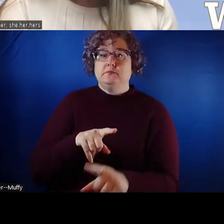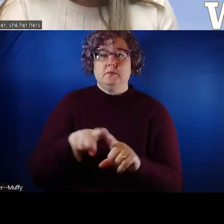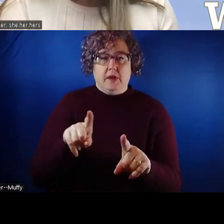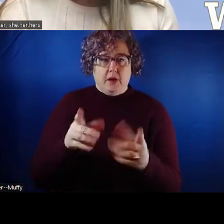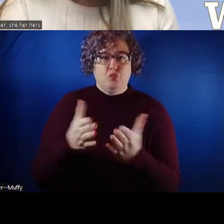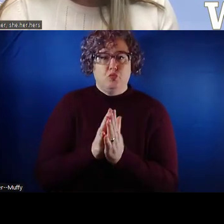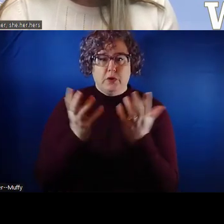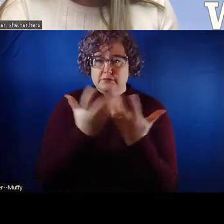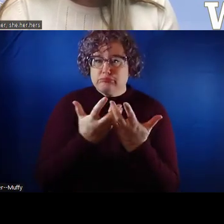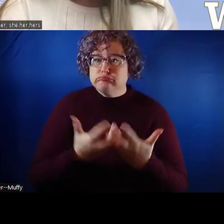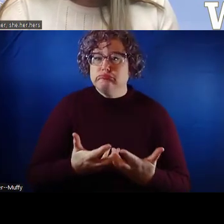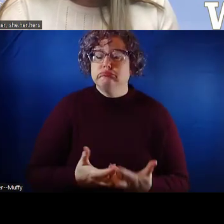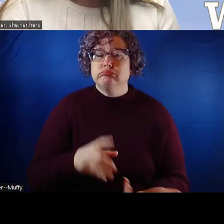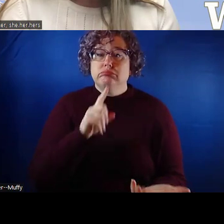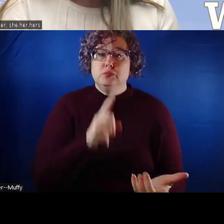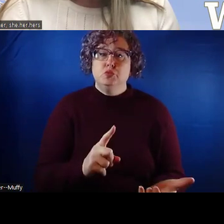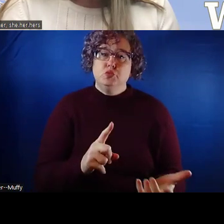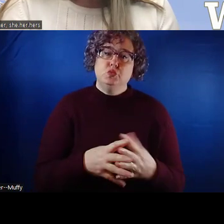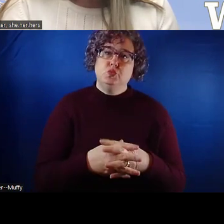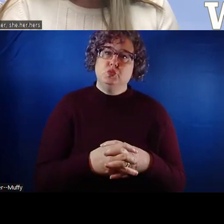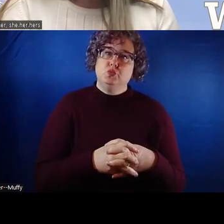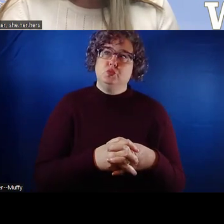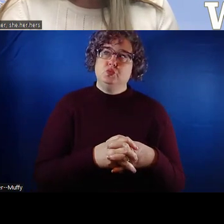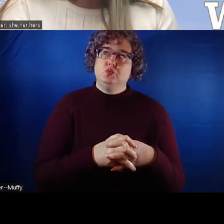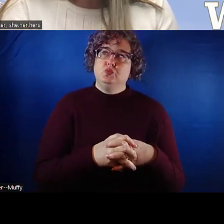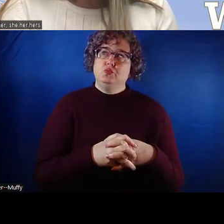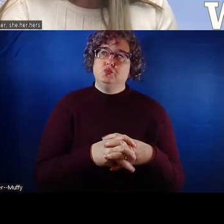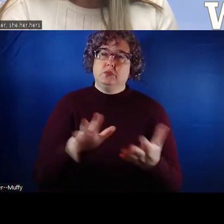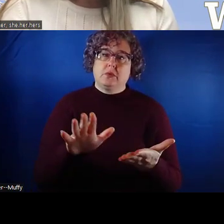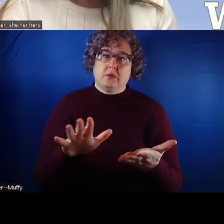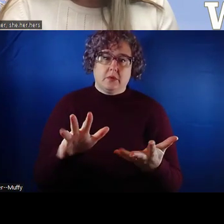like, making sure that the information